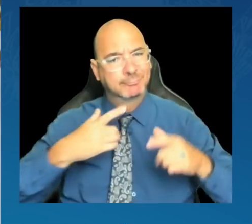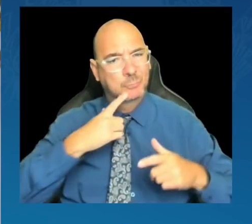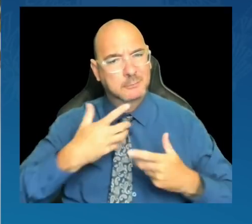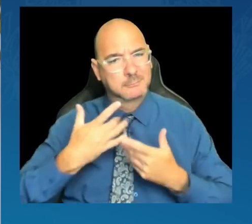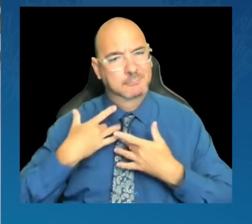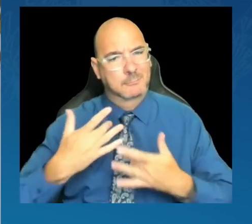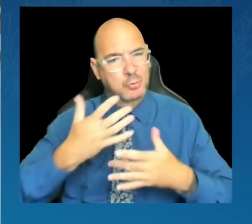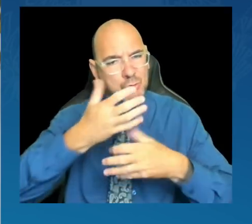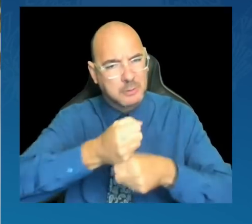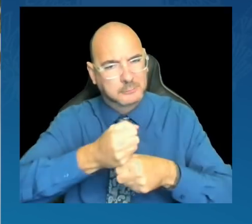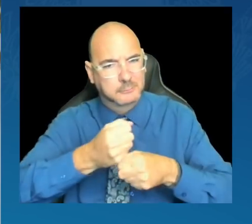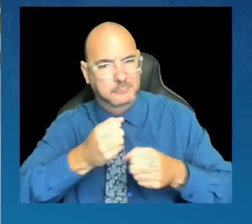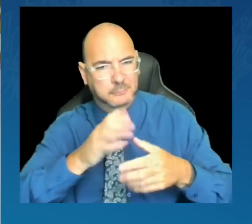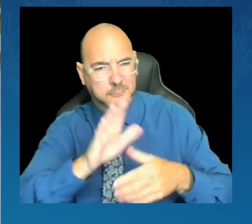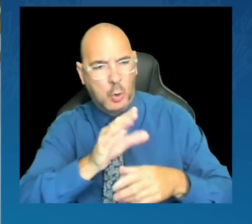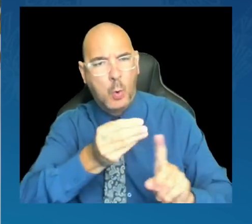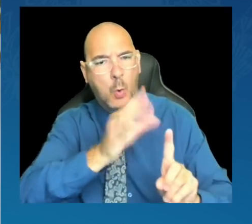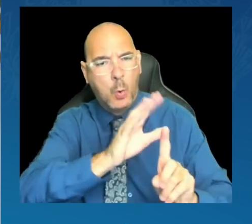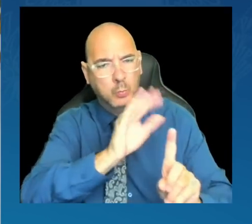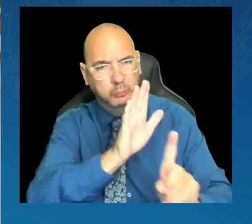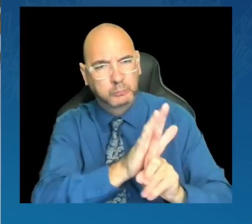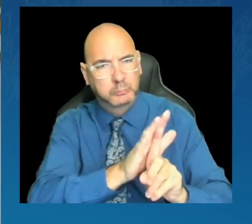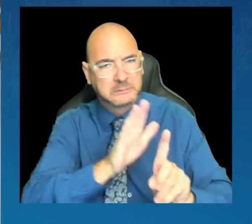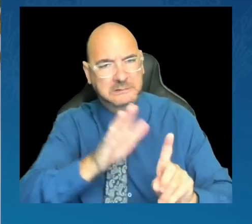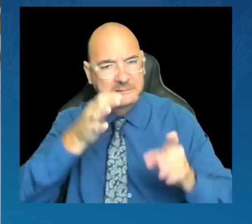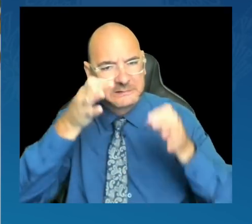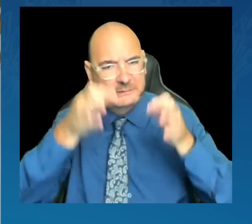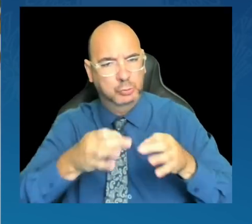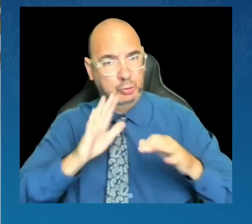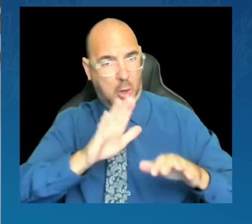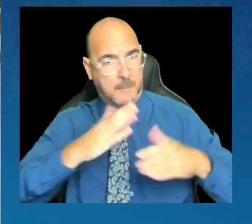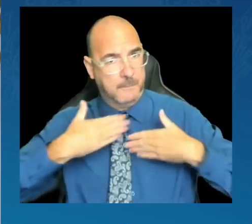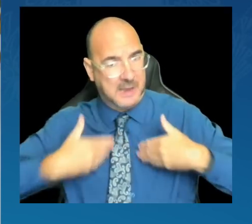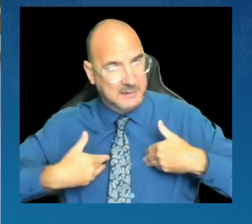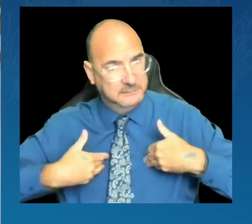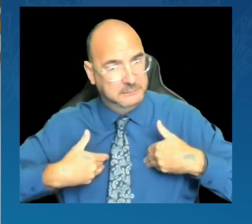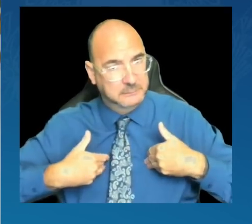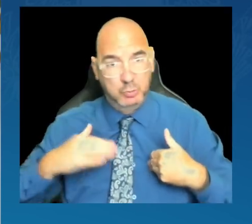lives and bodies. For Republicans, overturning Roe is only the beginning.